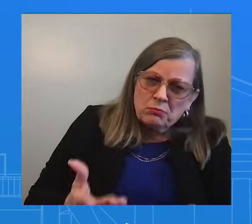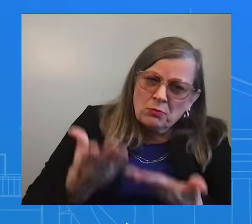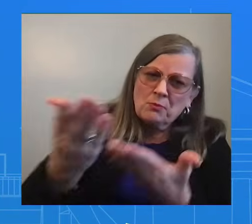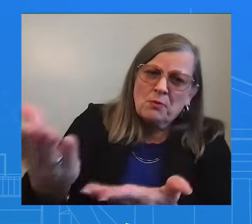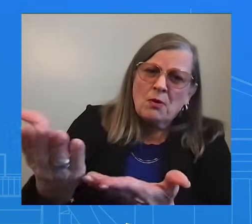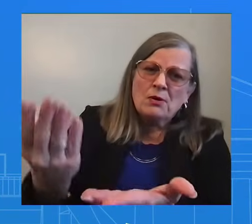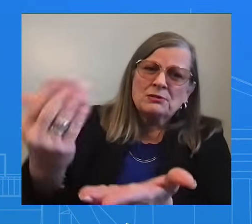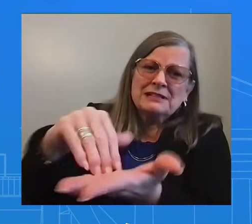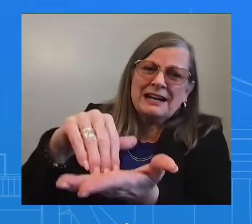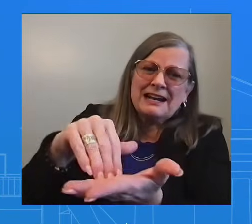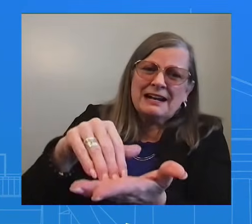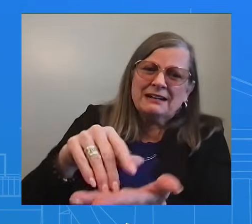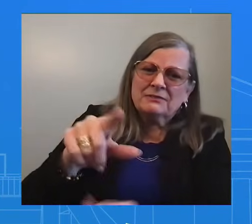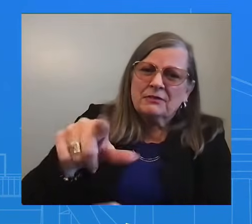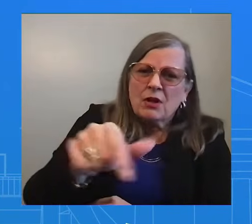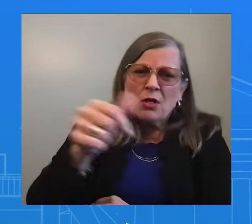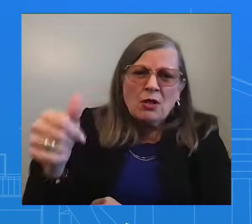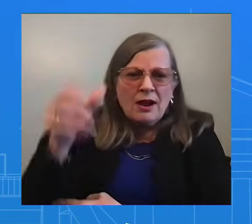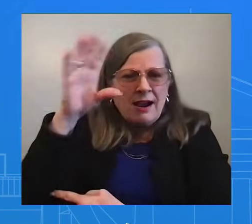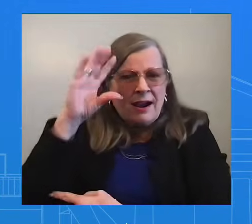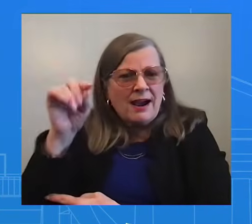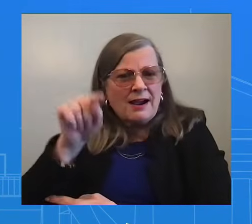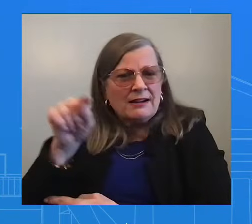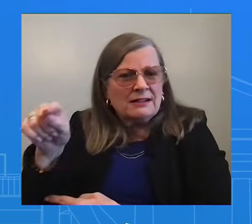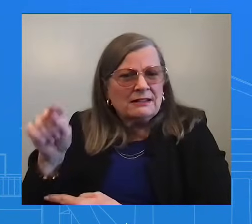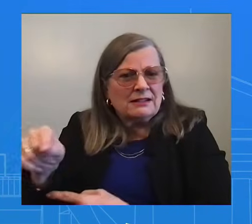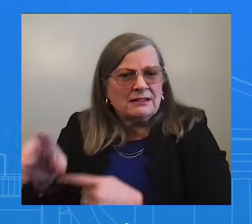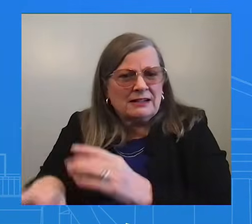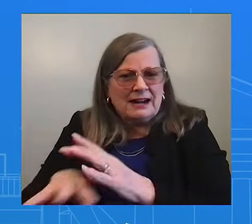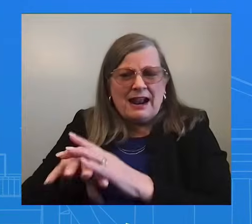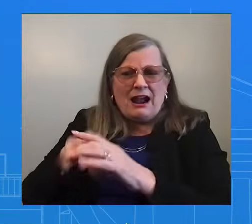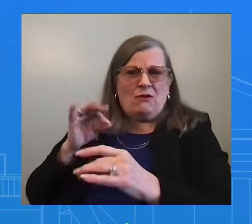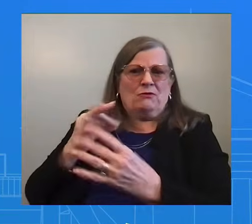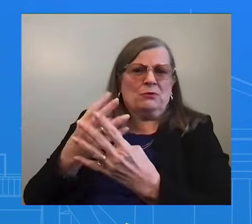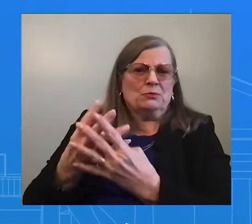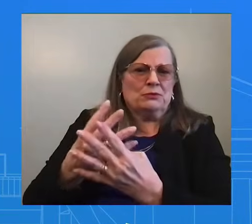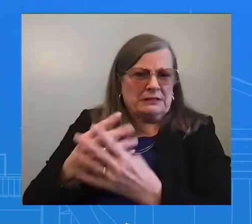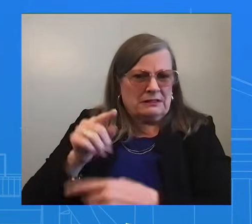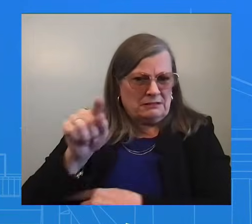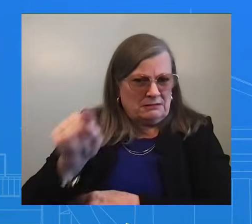on the U.N. Security Council vote. What has President Biden's engagement been on this, in the negotiations?